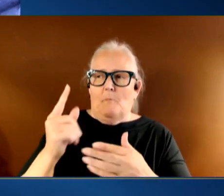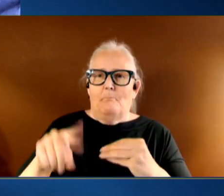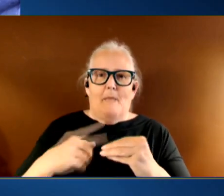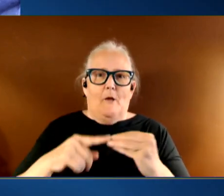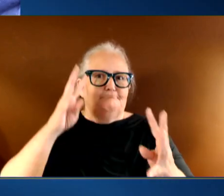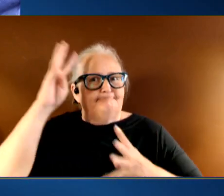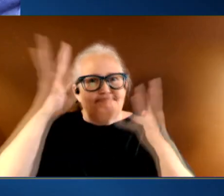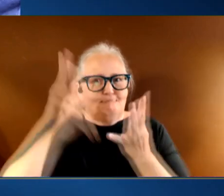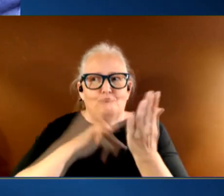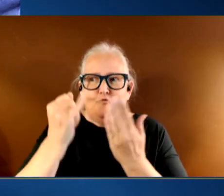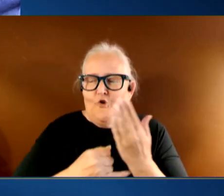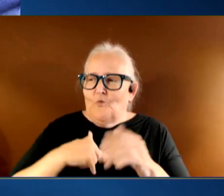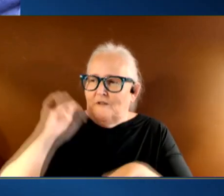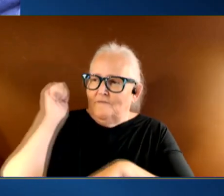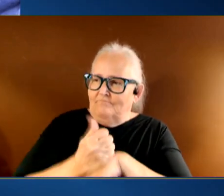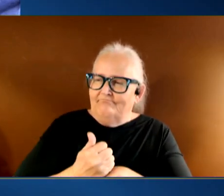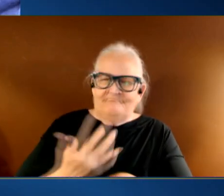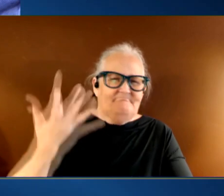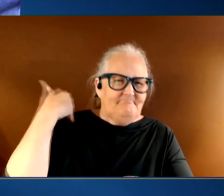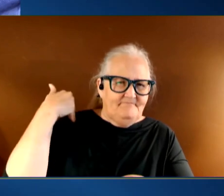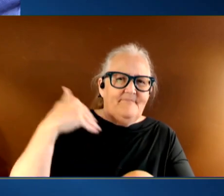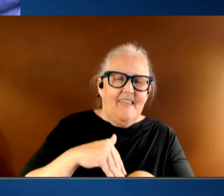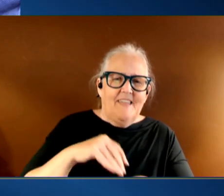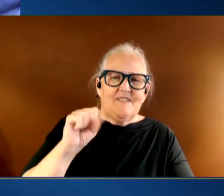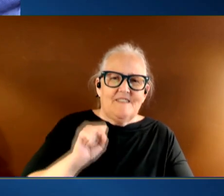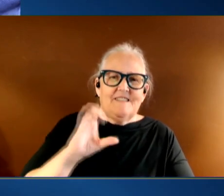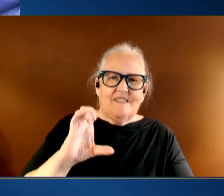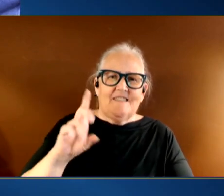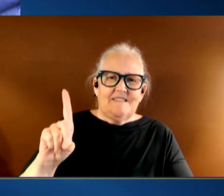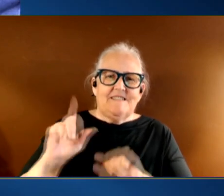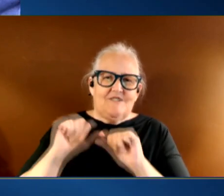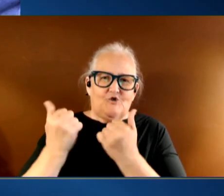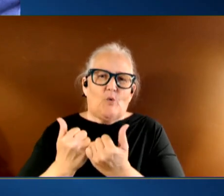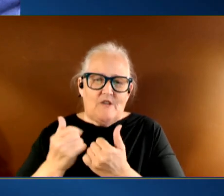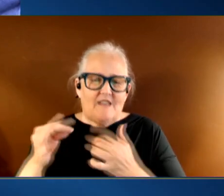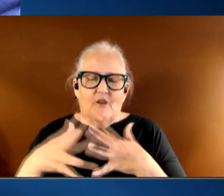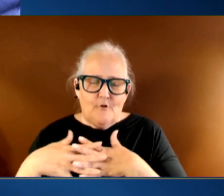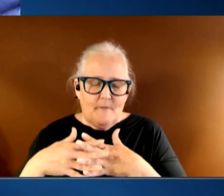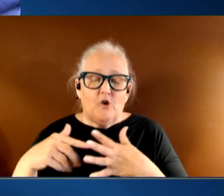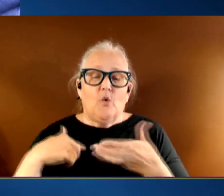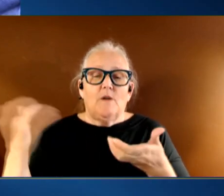years ago at the Sickle Cell Disease Association of America, partnering with MedicAlert. So,